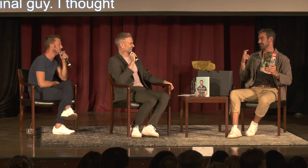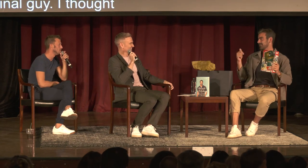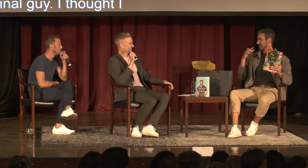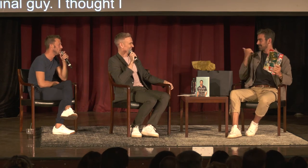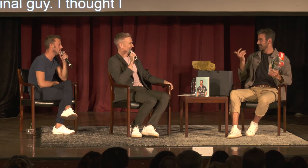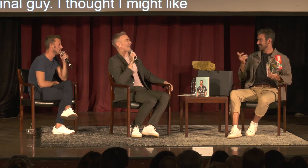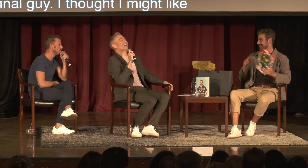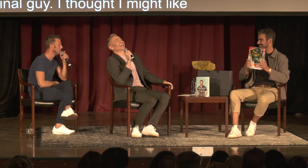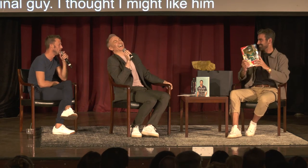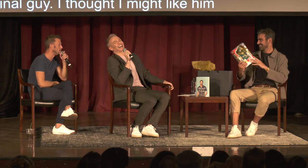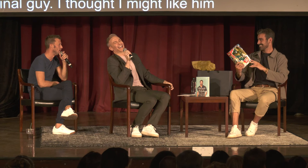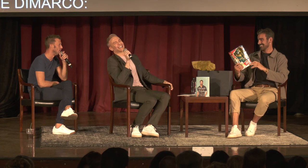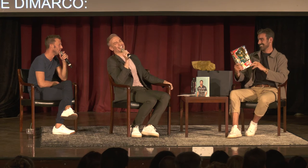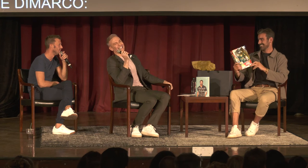He's perfect. The bigger, the better.